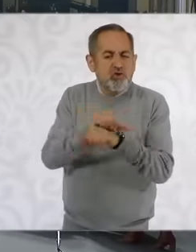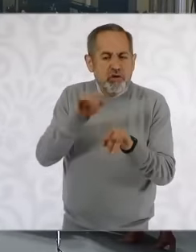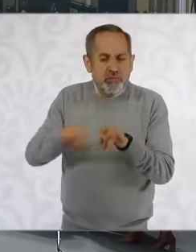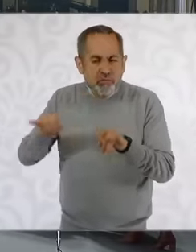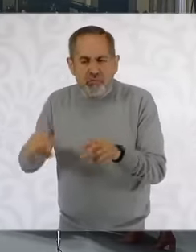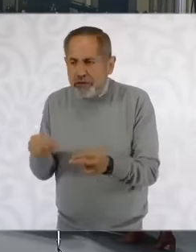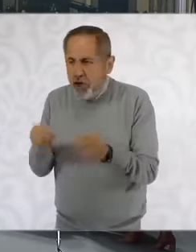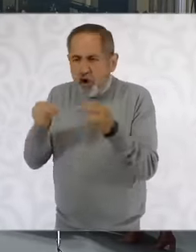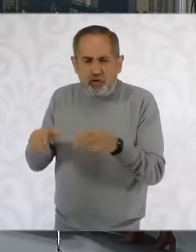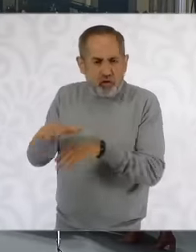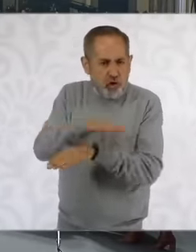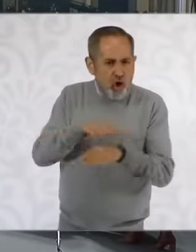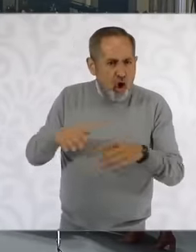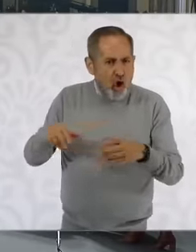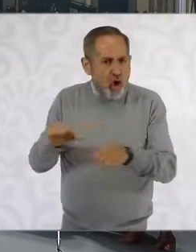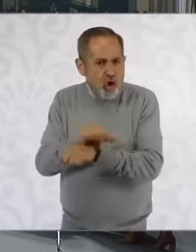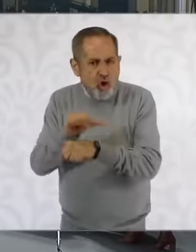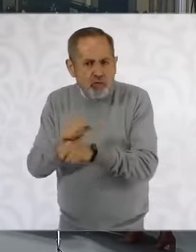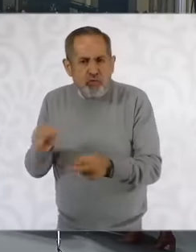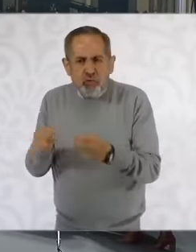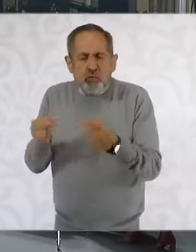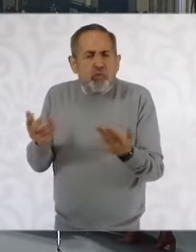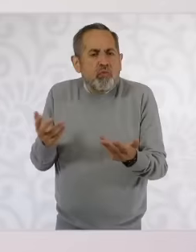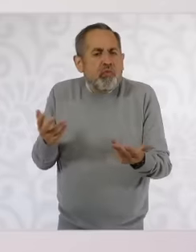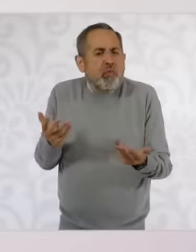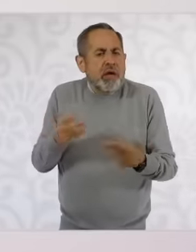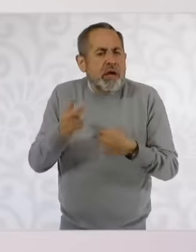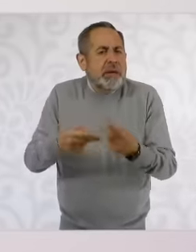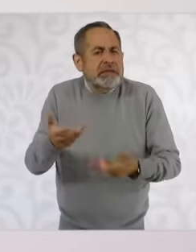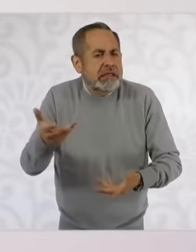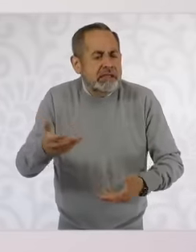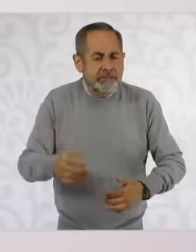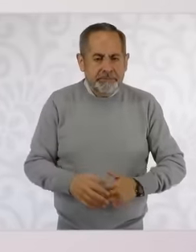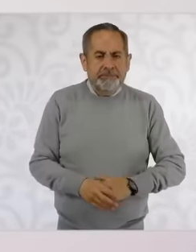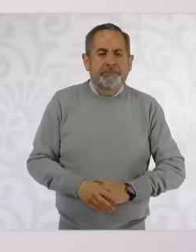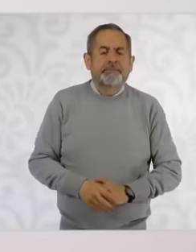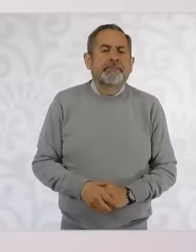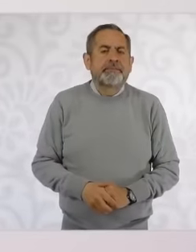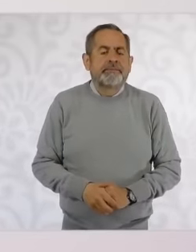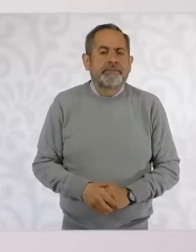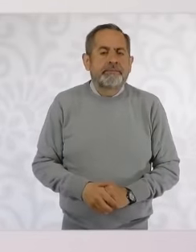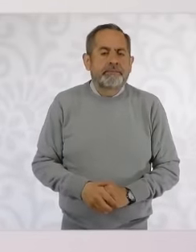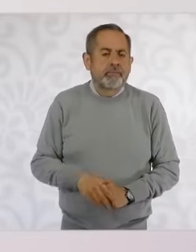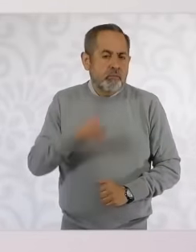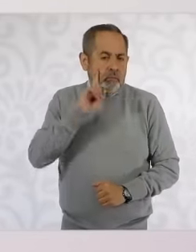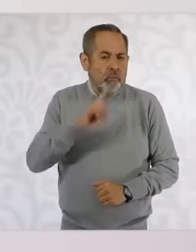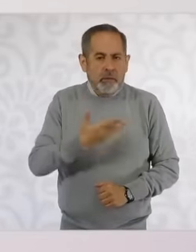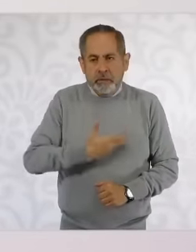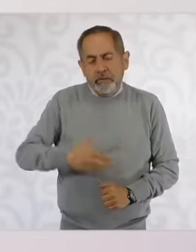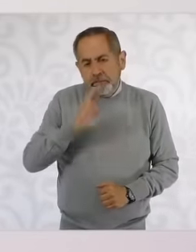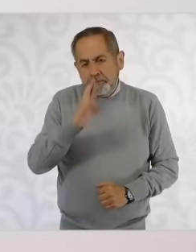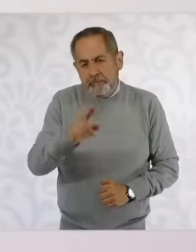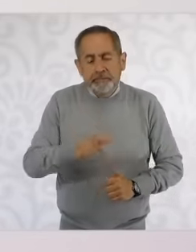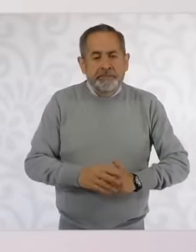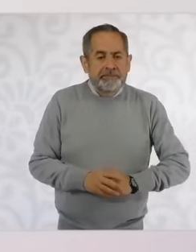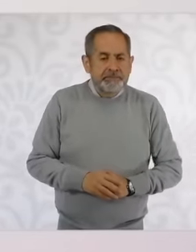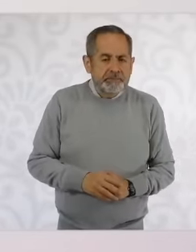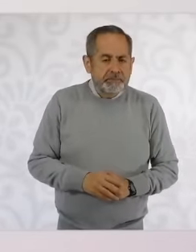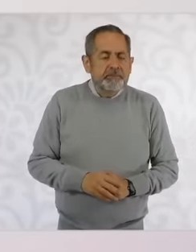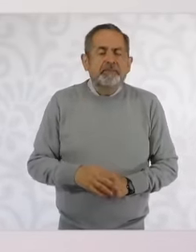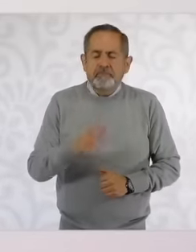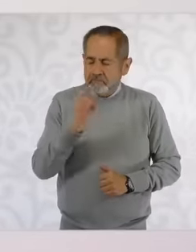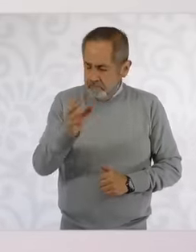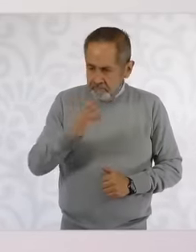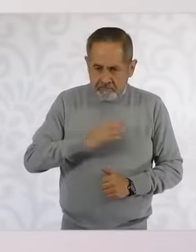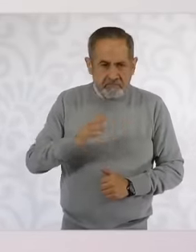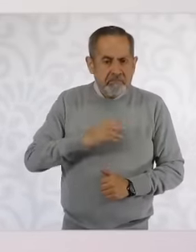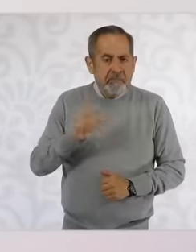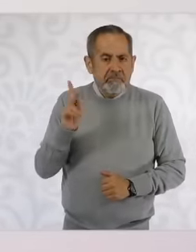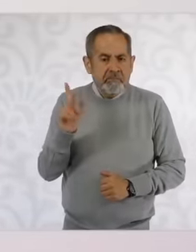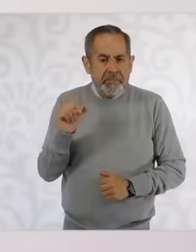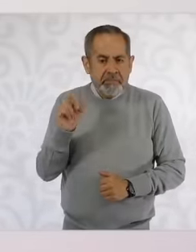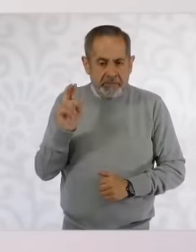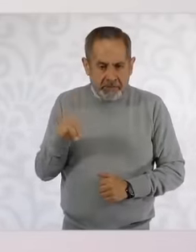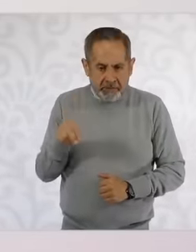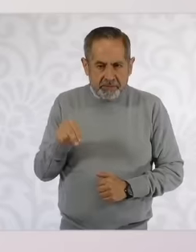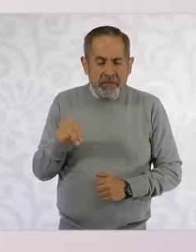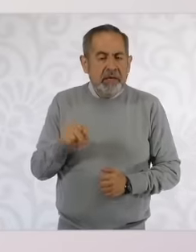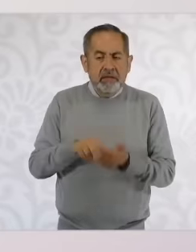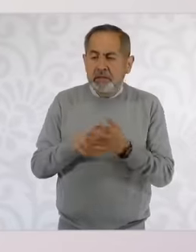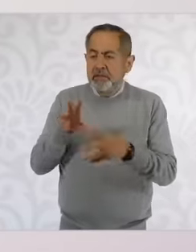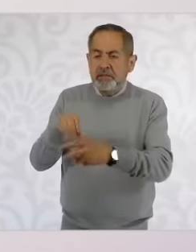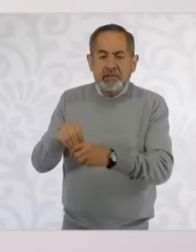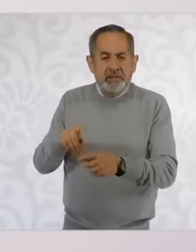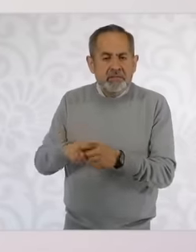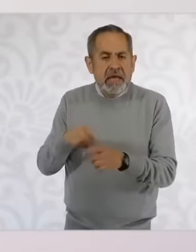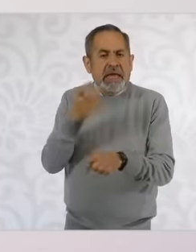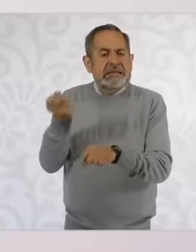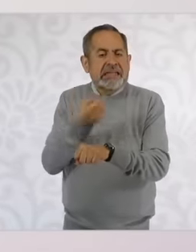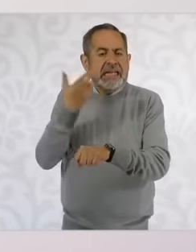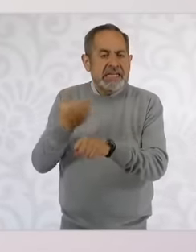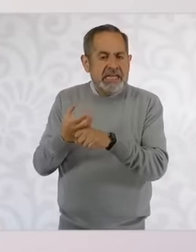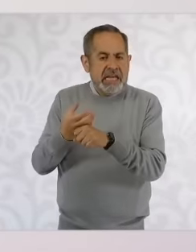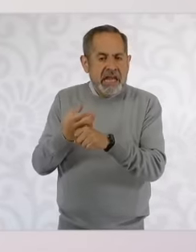of your government, we have a plan in which the secretariat of science, technology,